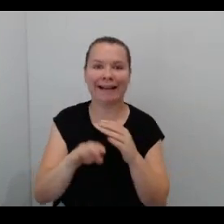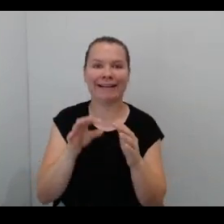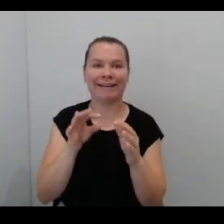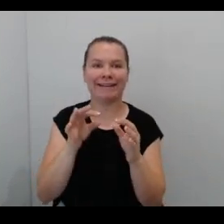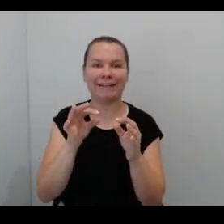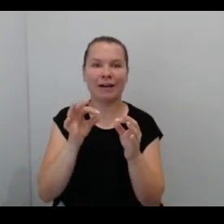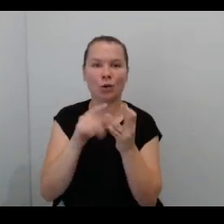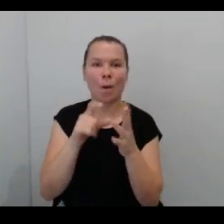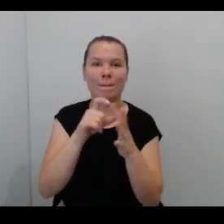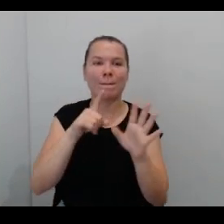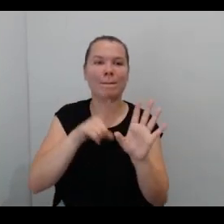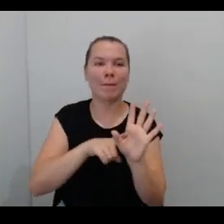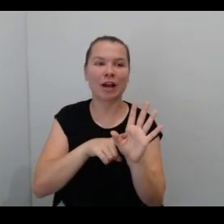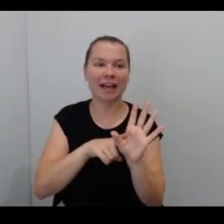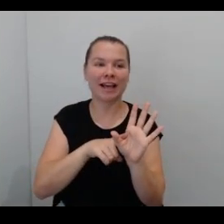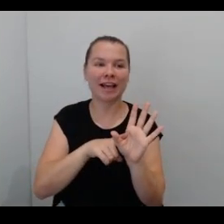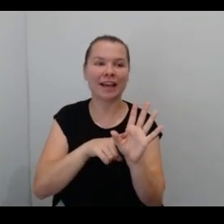for a dispute.